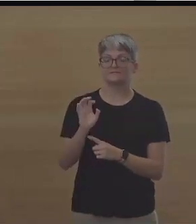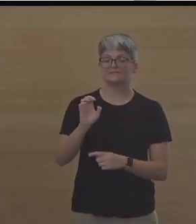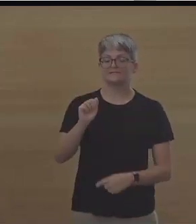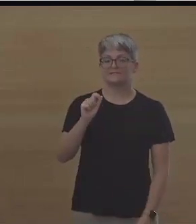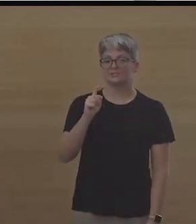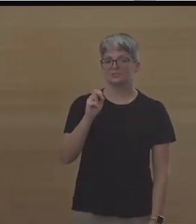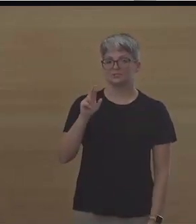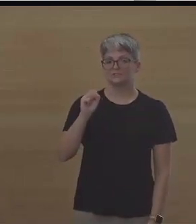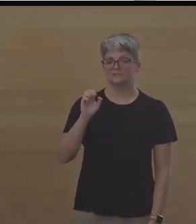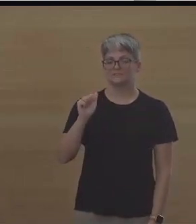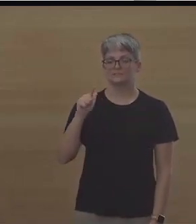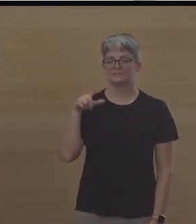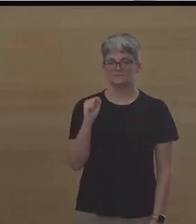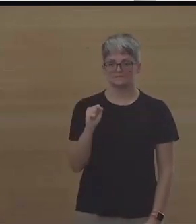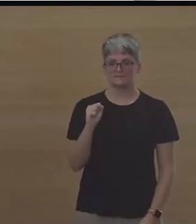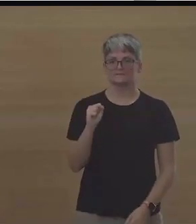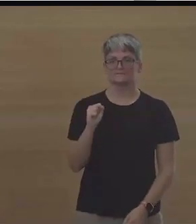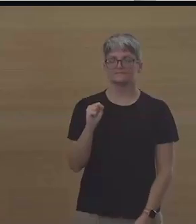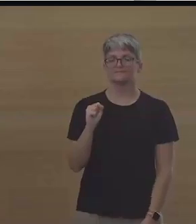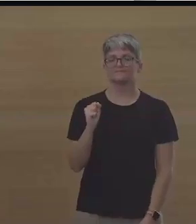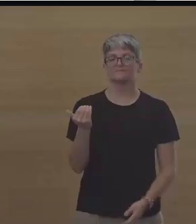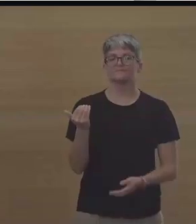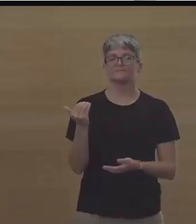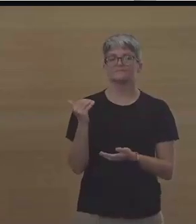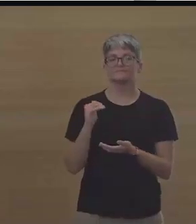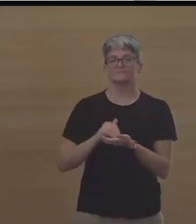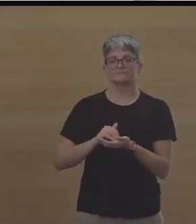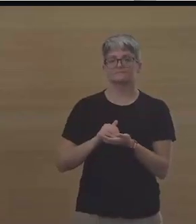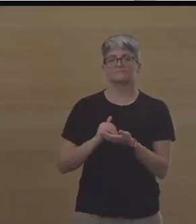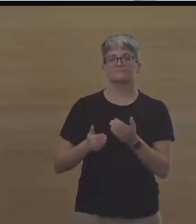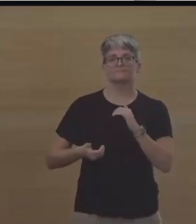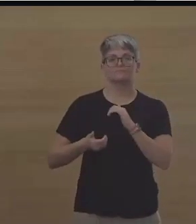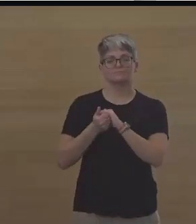joined with advocates by